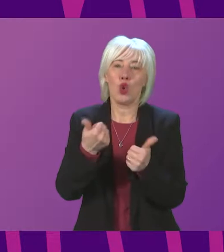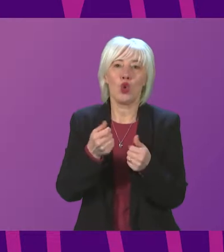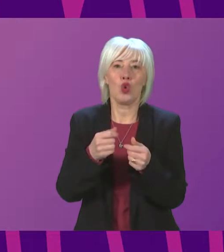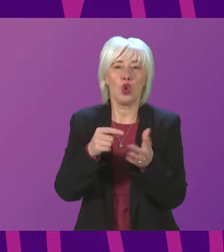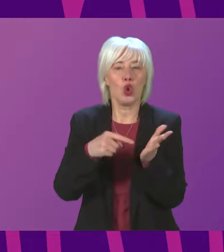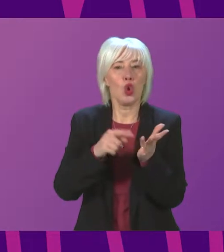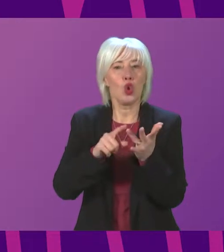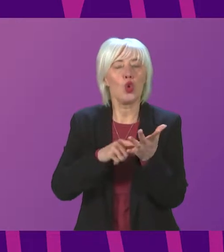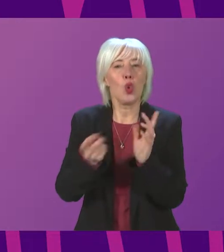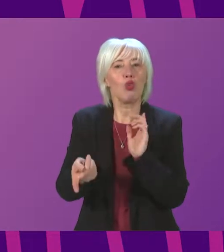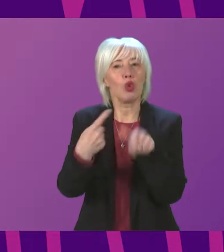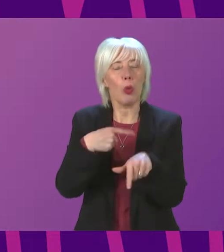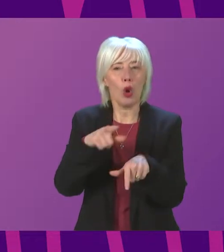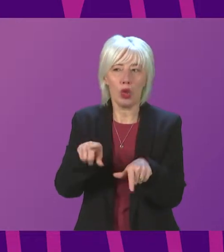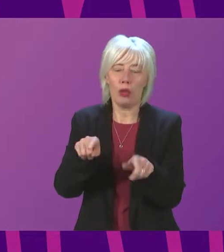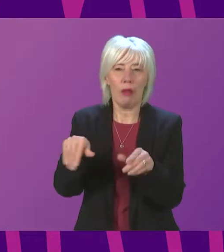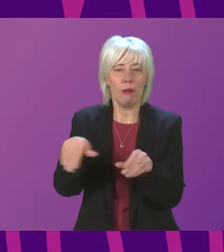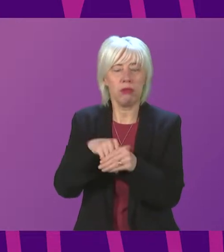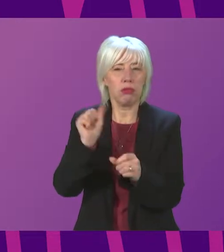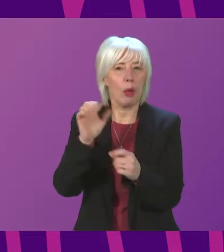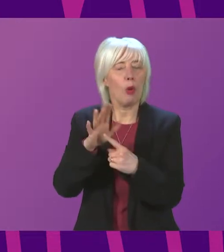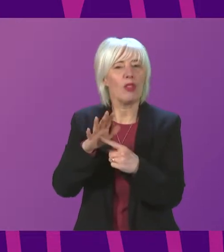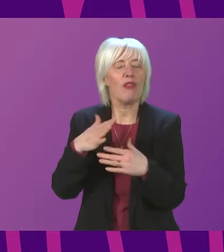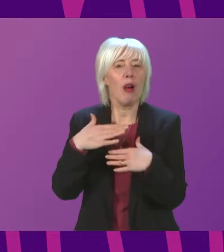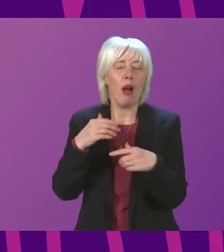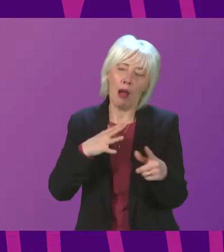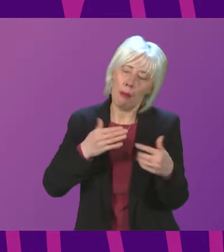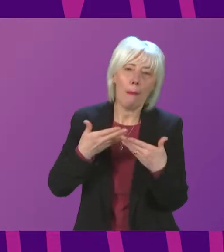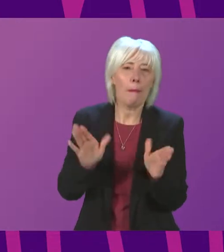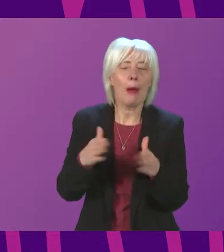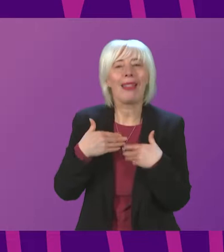played a vital public health role during the latter stages of the pandemic.